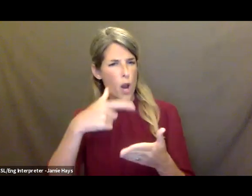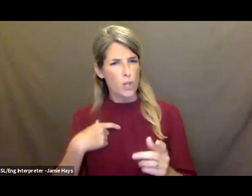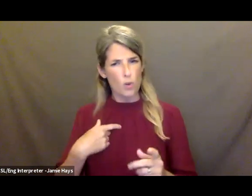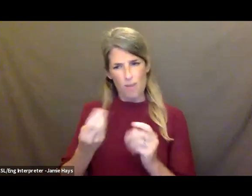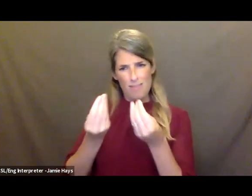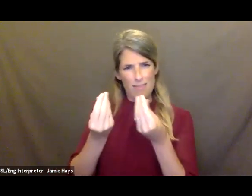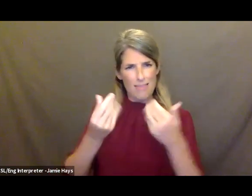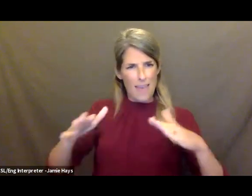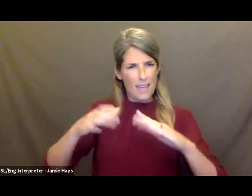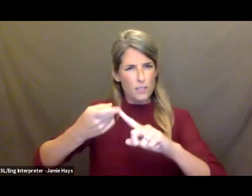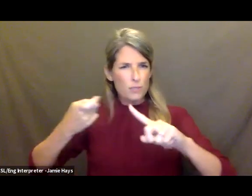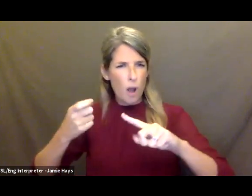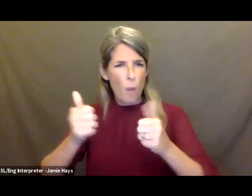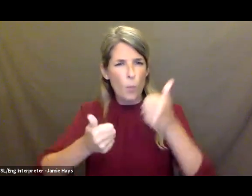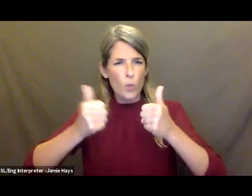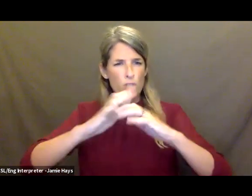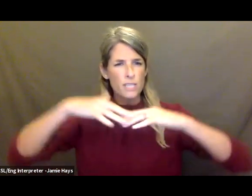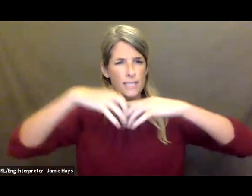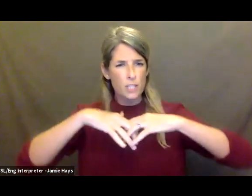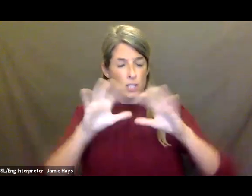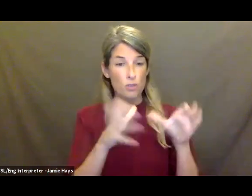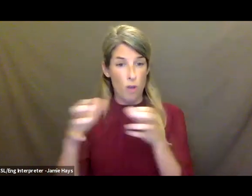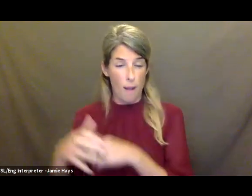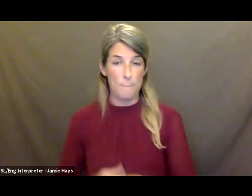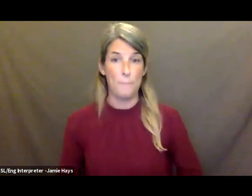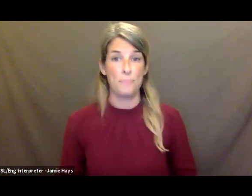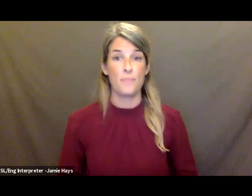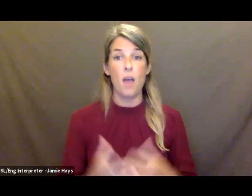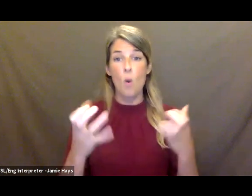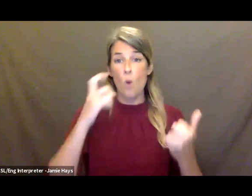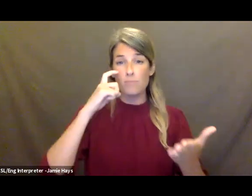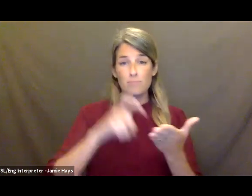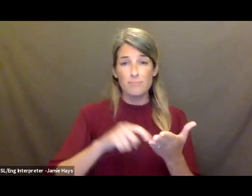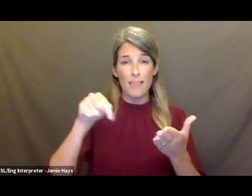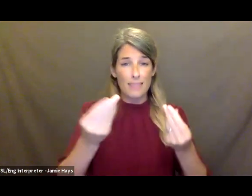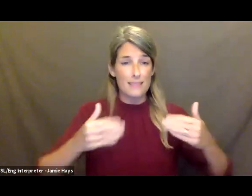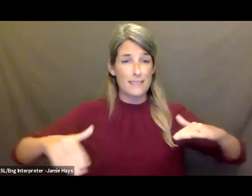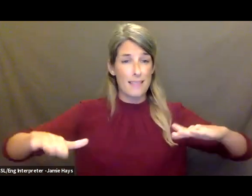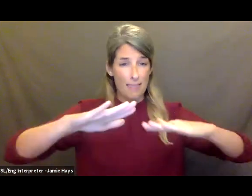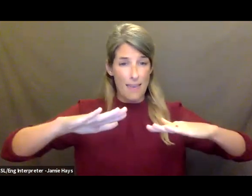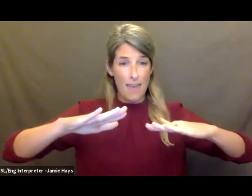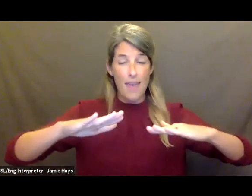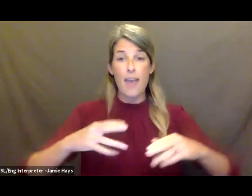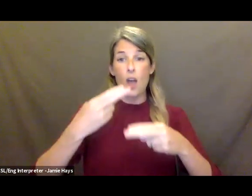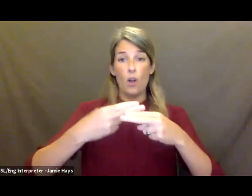So I would like to take this moment to acknowledge that wherever we are currently located on Turtle Island,